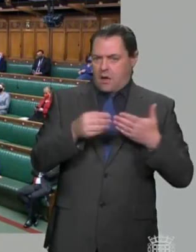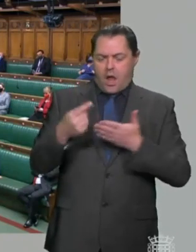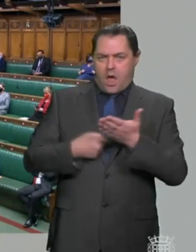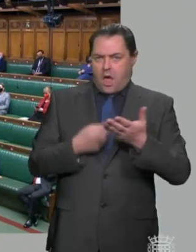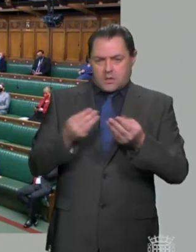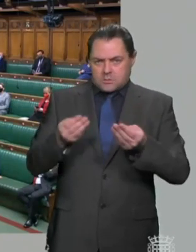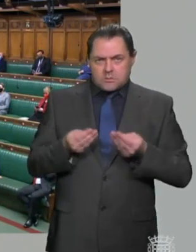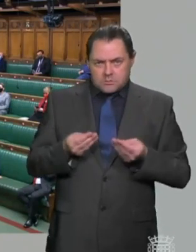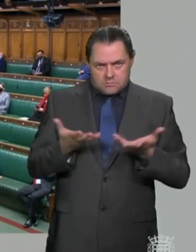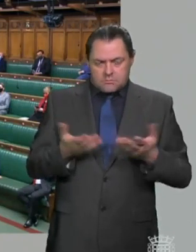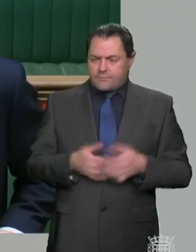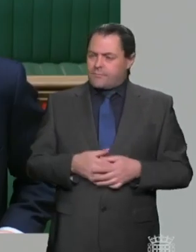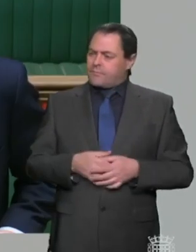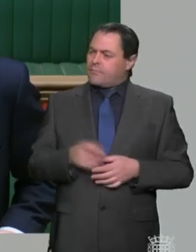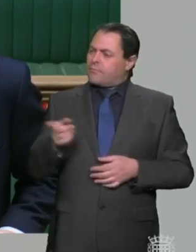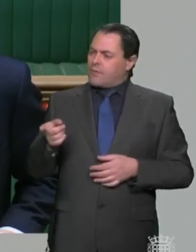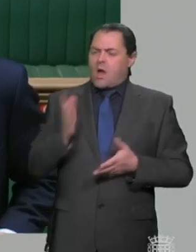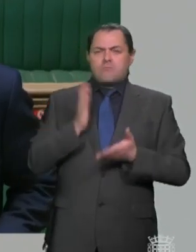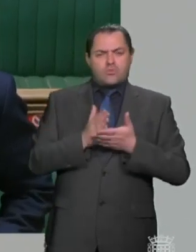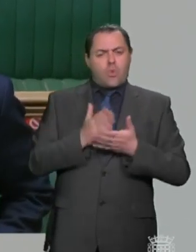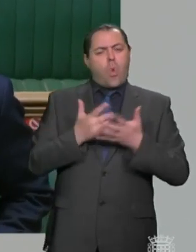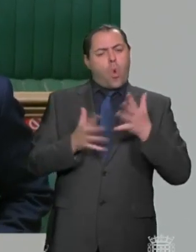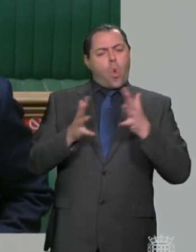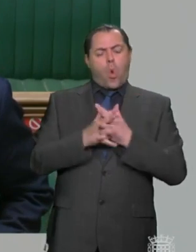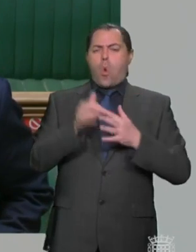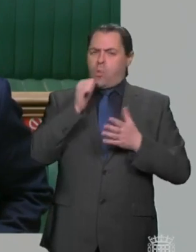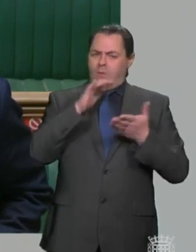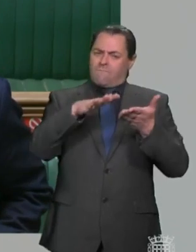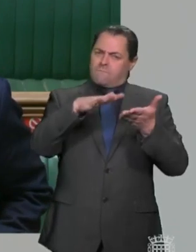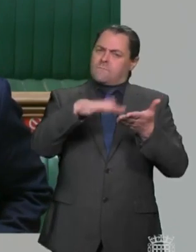I am sure the law will be extremely merciful to anybody who finds themselves in a difficult